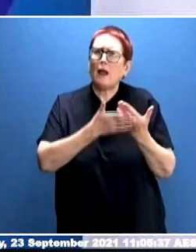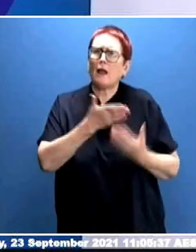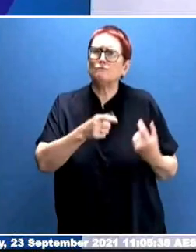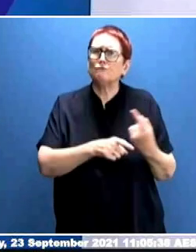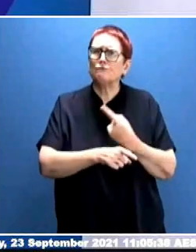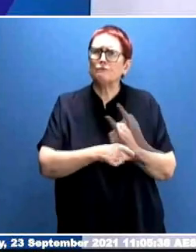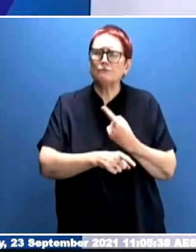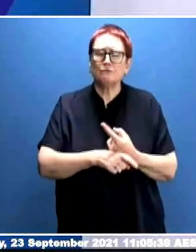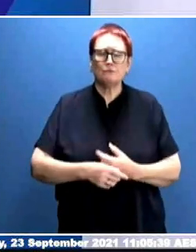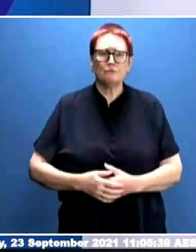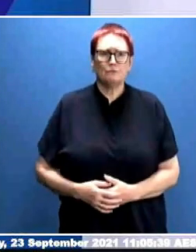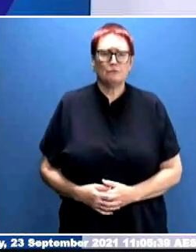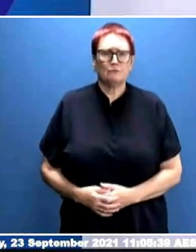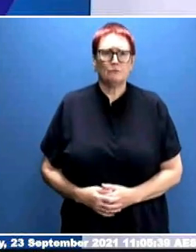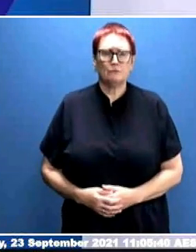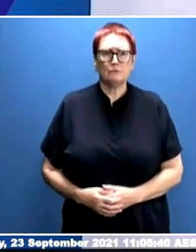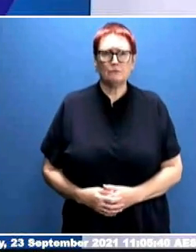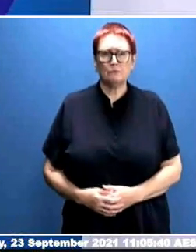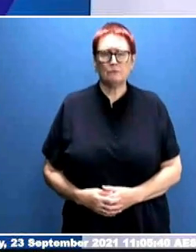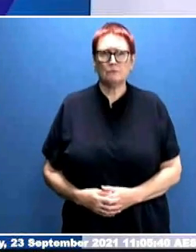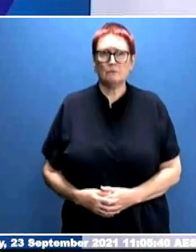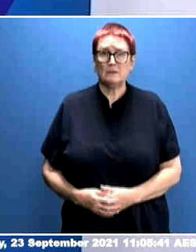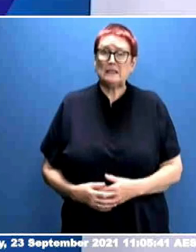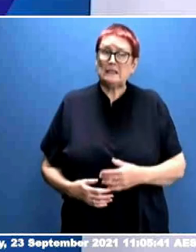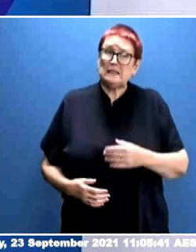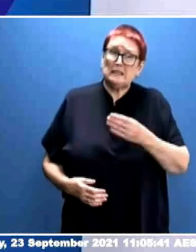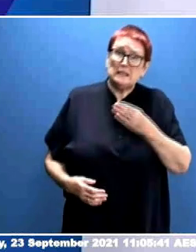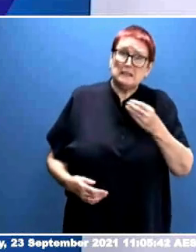people genuinely and legitimately worried about the deprivation of liberty